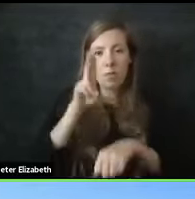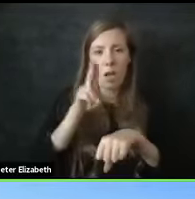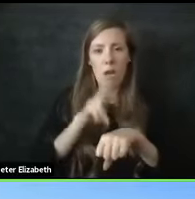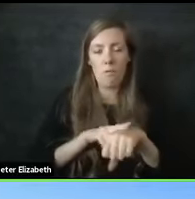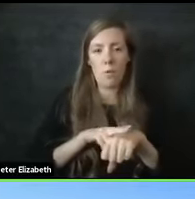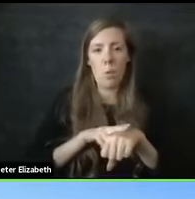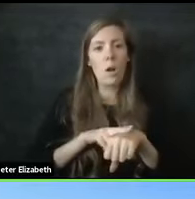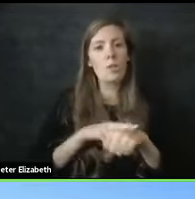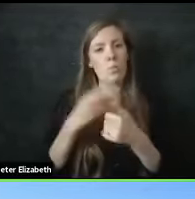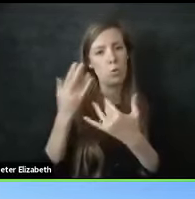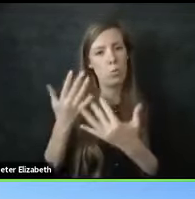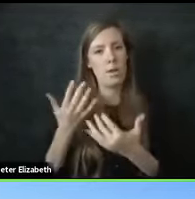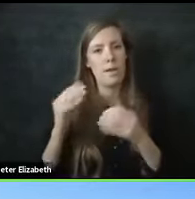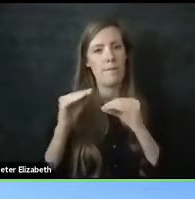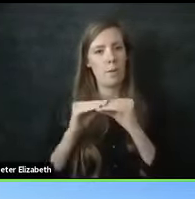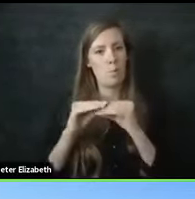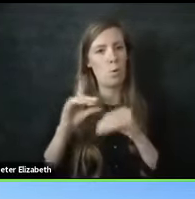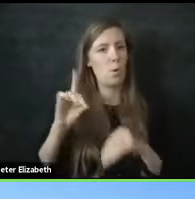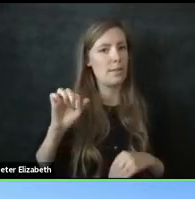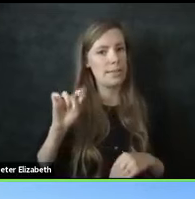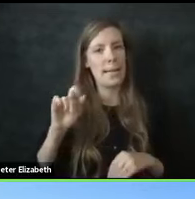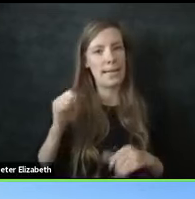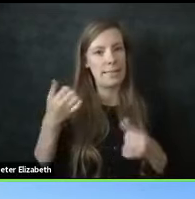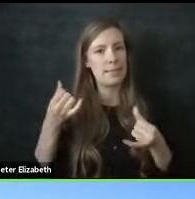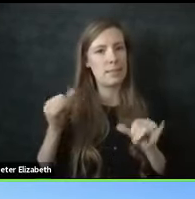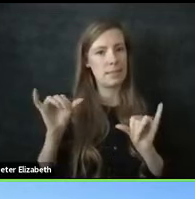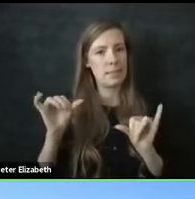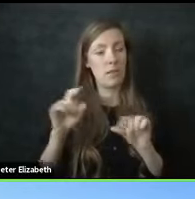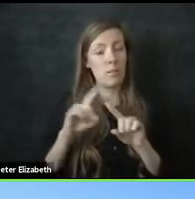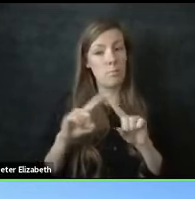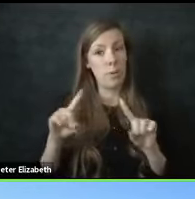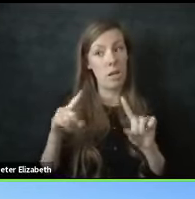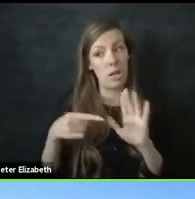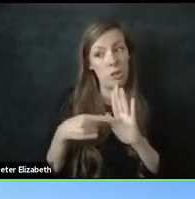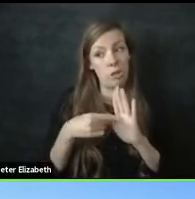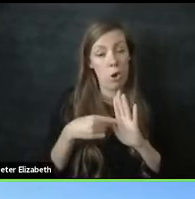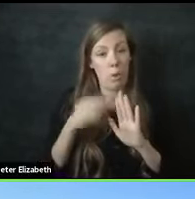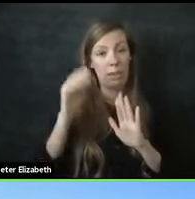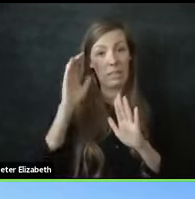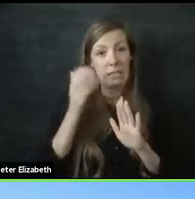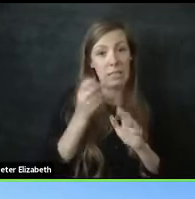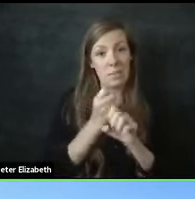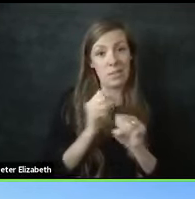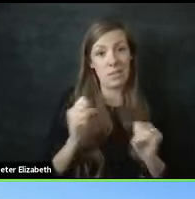the FDA shows that the vaccine is very safe in this population.